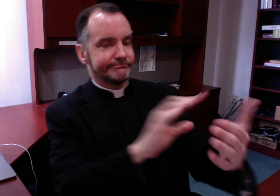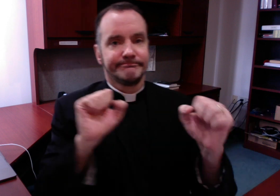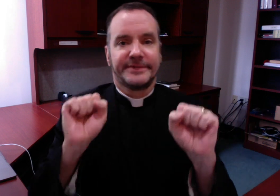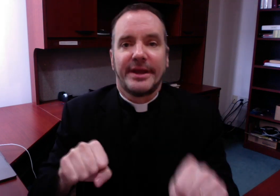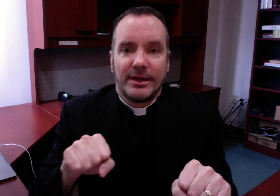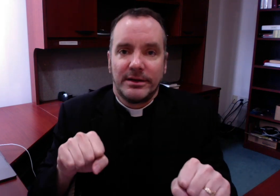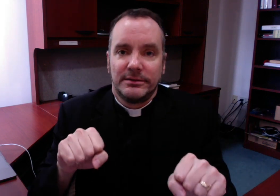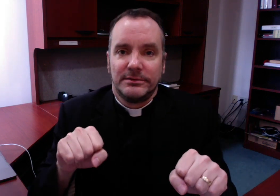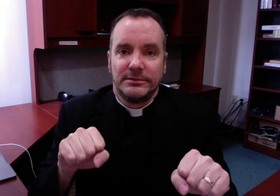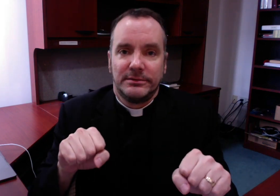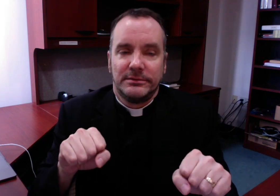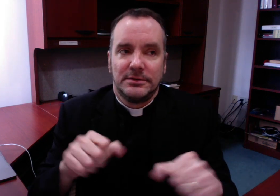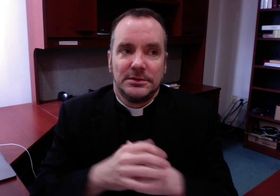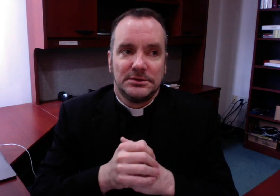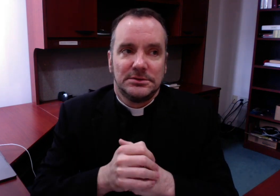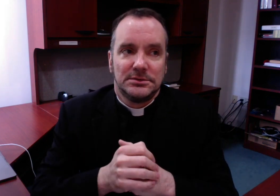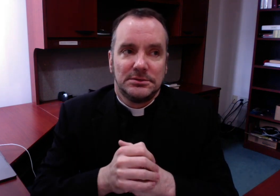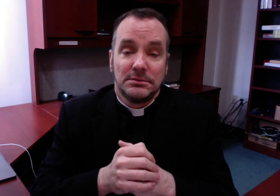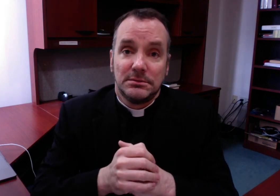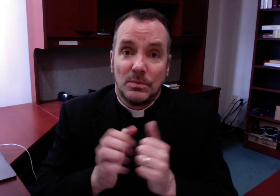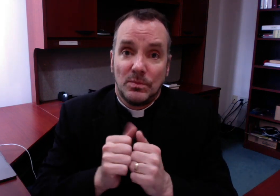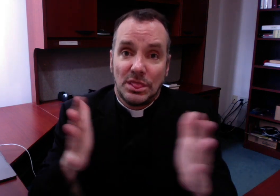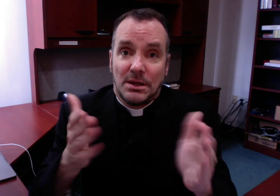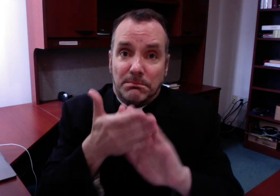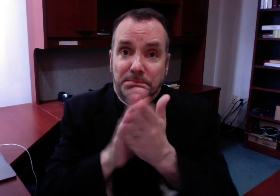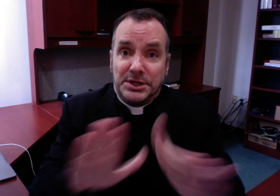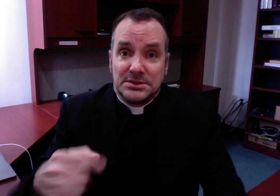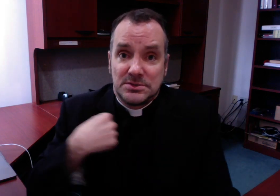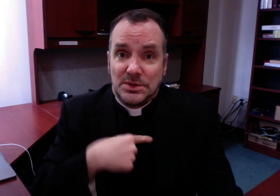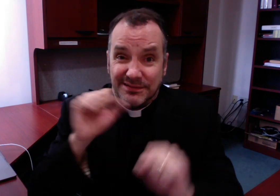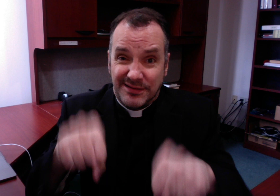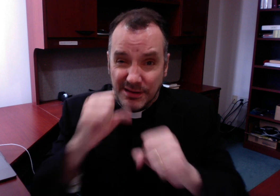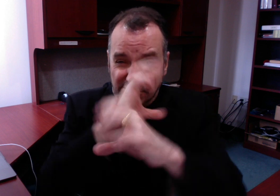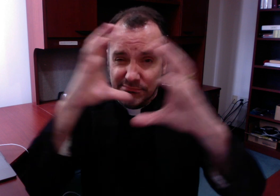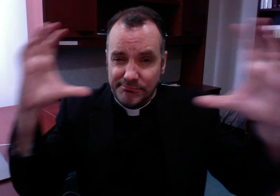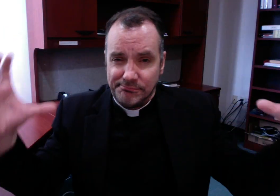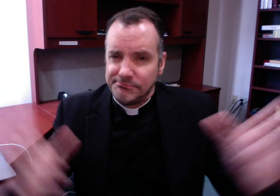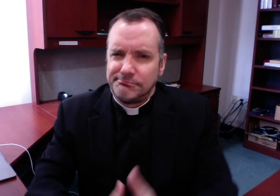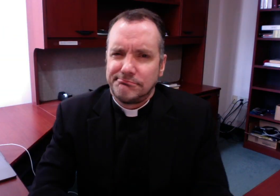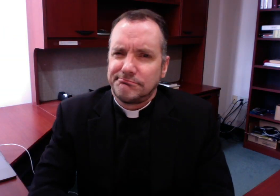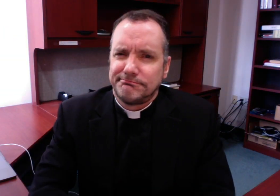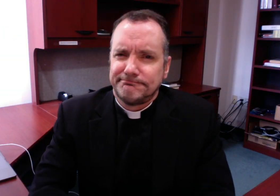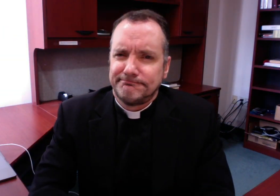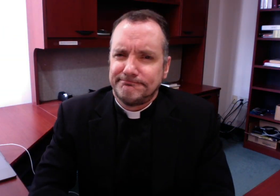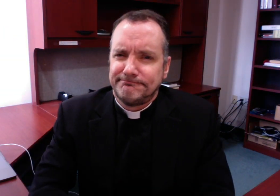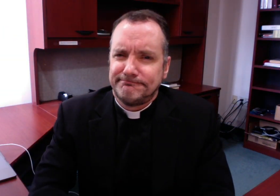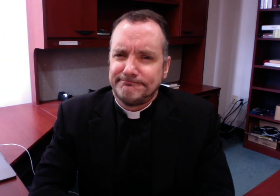comes our way. Can you imagine living without peace? I don't think so.